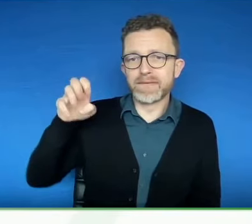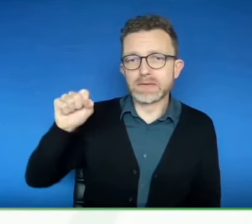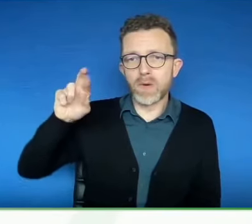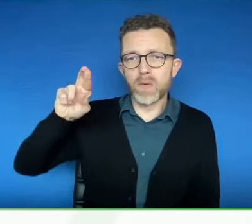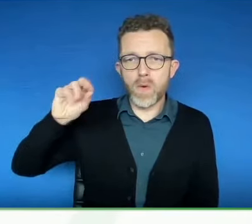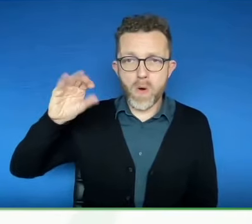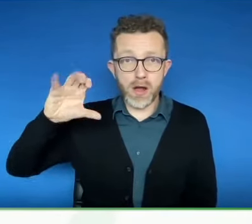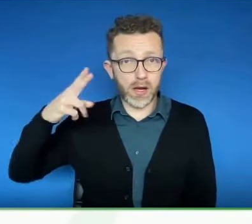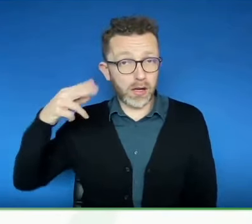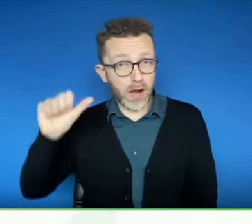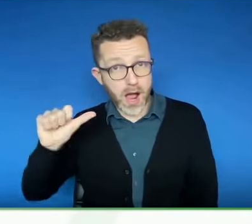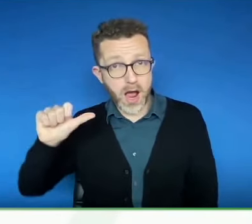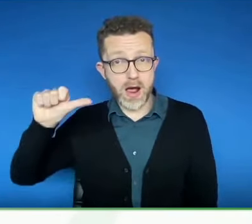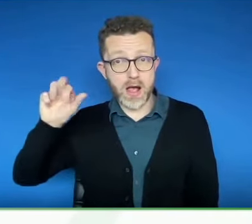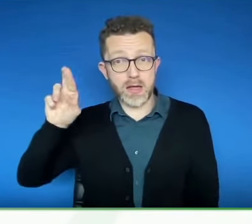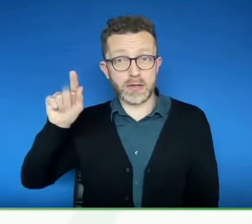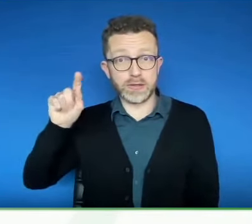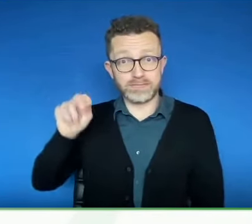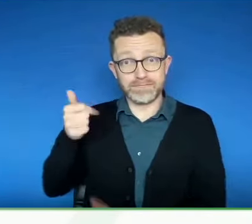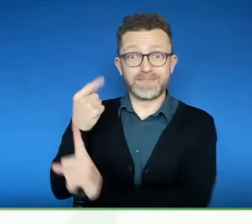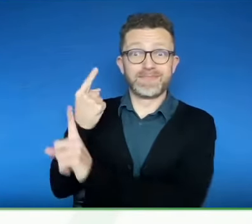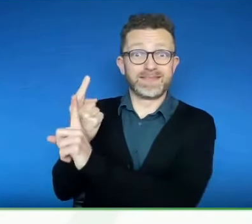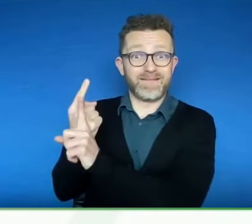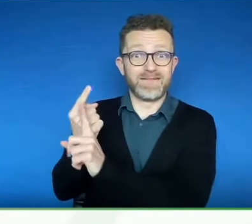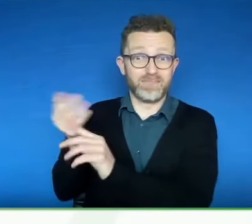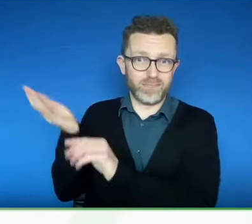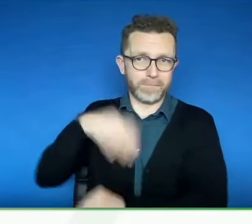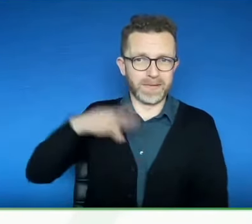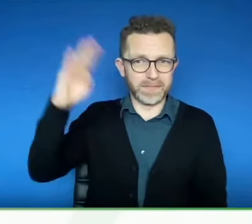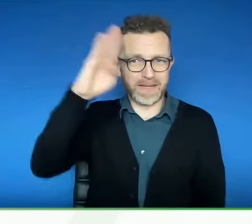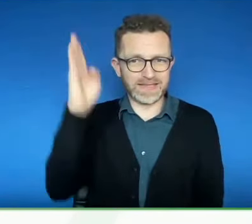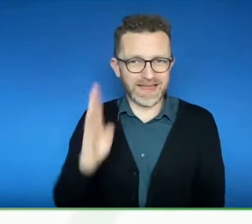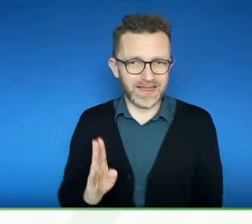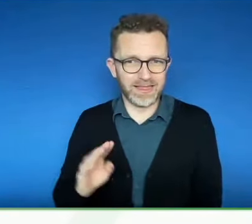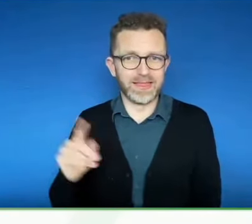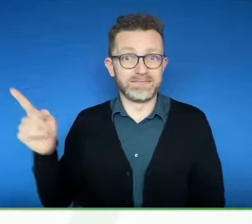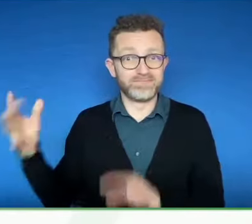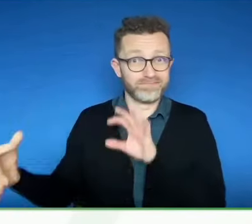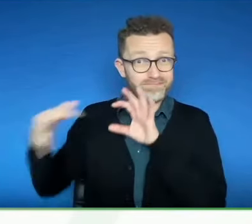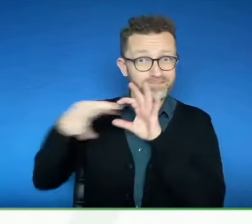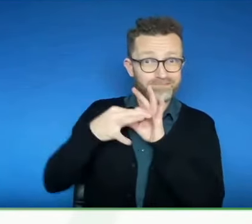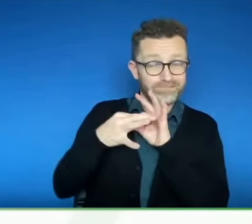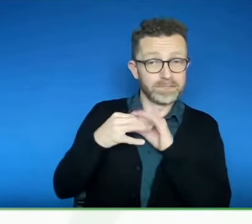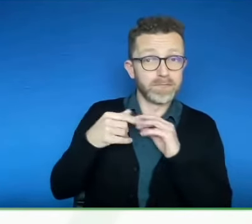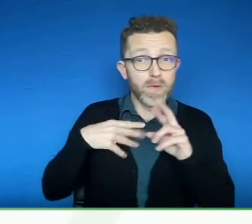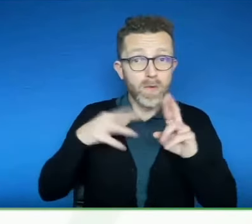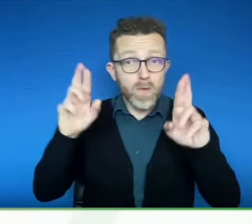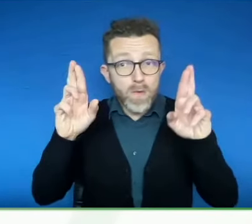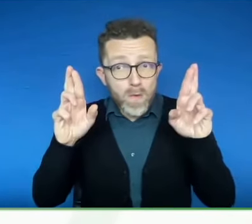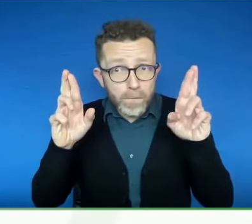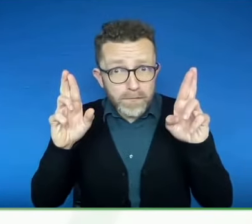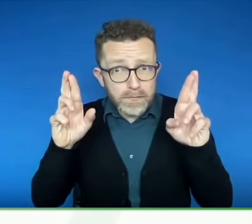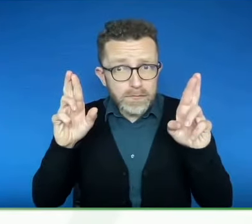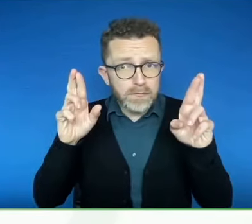speeches so the floor is yours and look forward to hearing about the